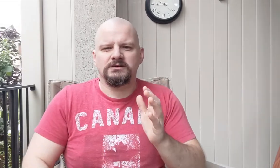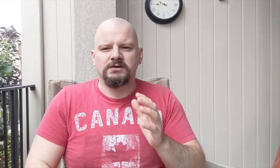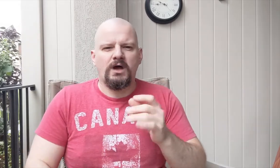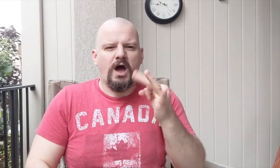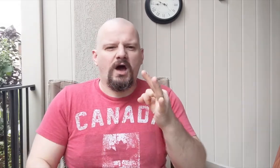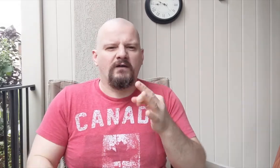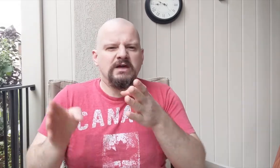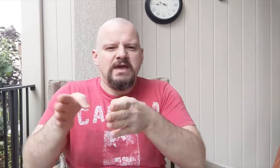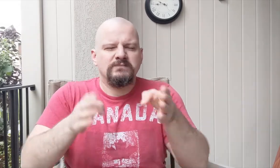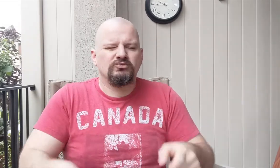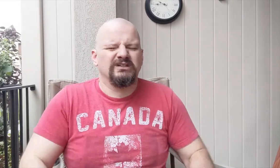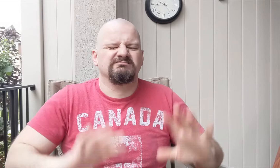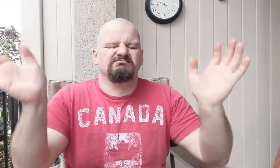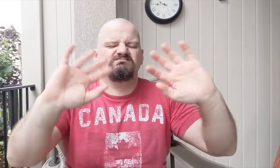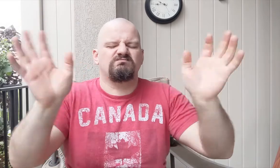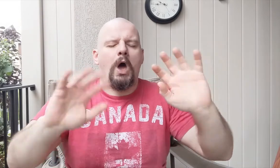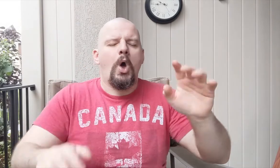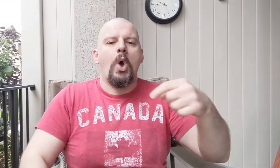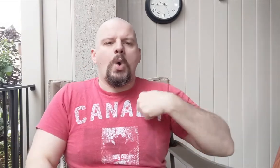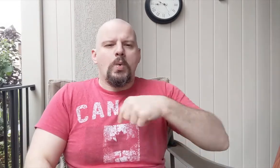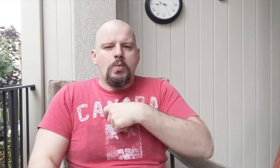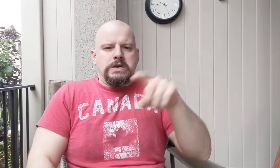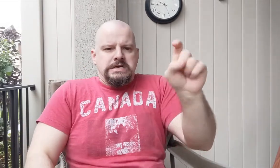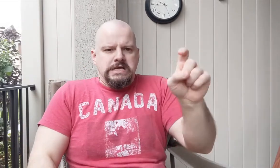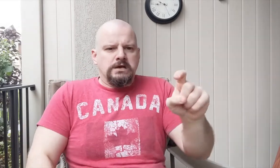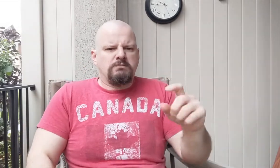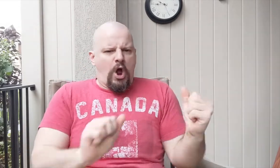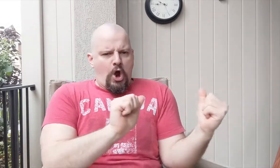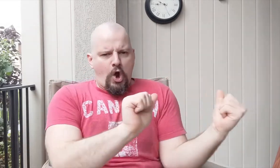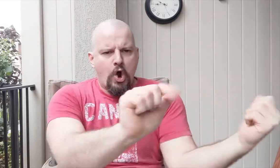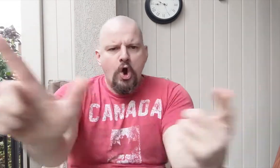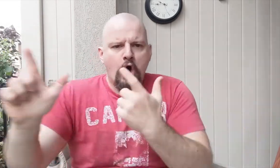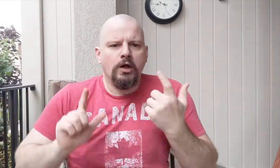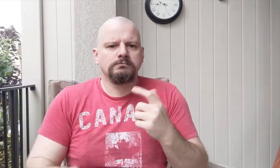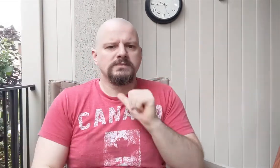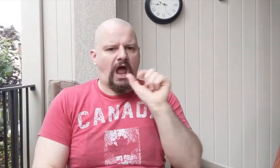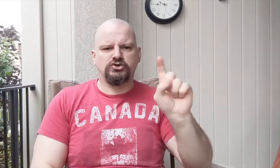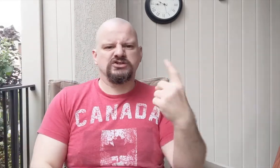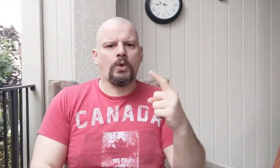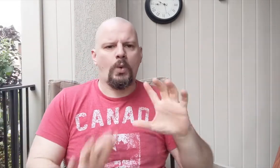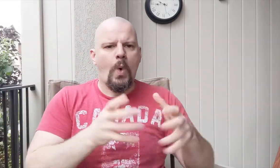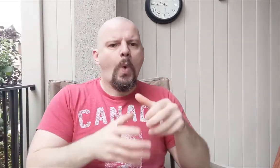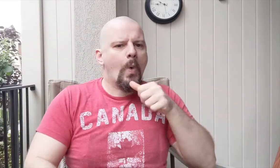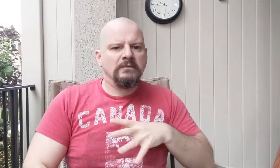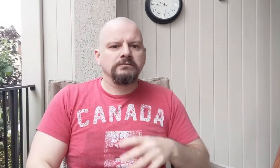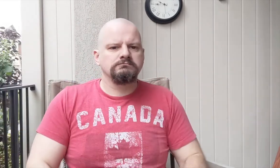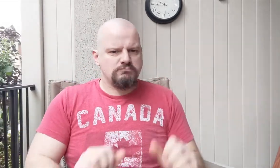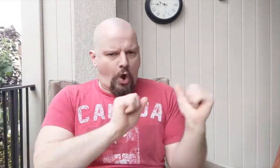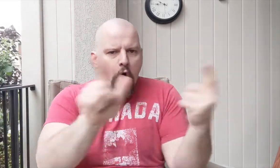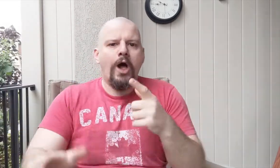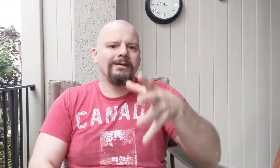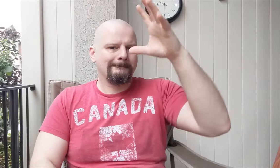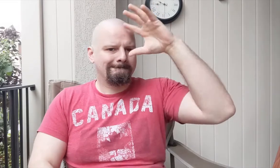Uh no... We need, I mean ALL of us. Not just women, all of us.